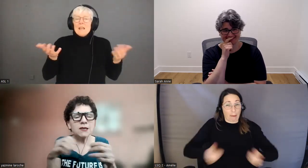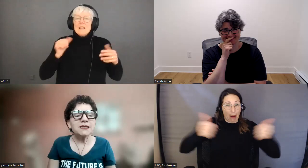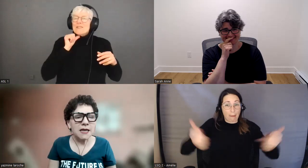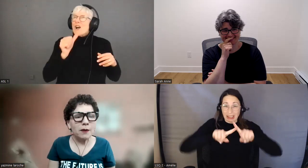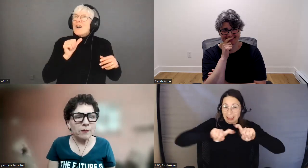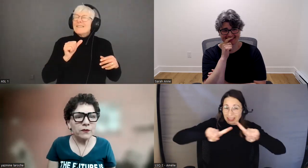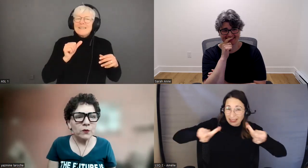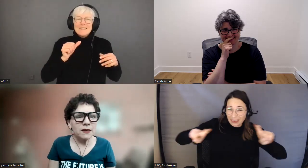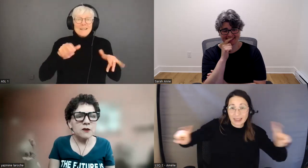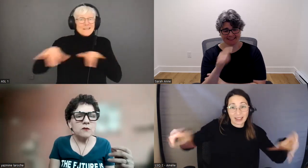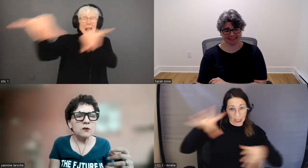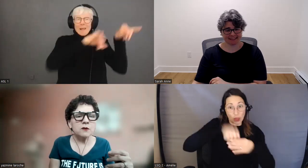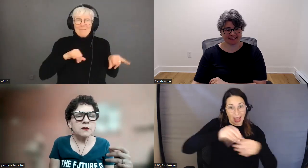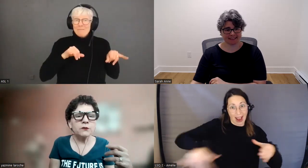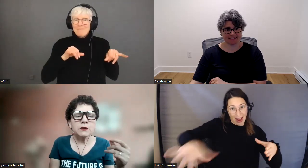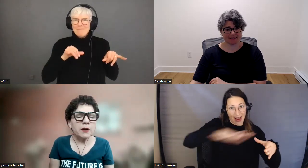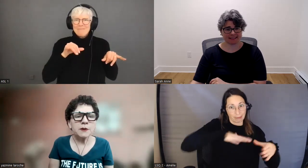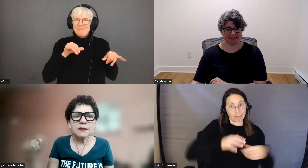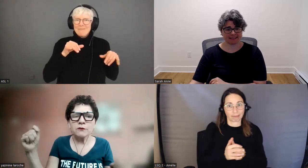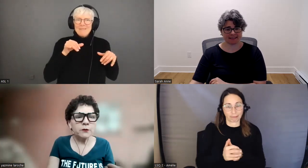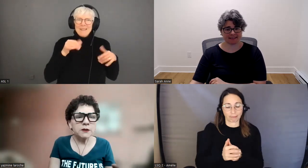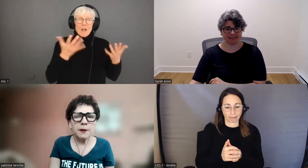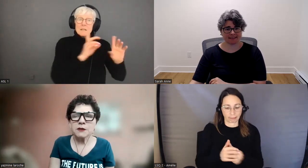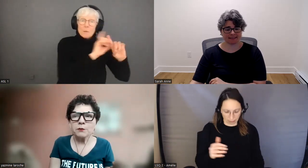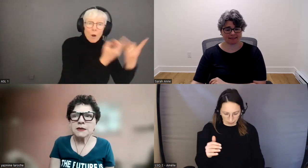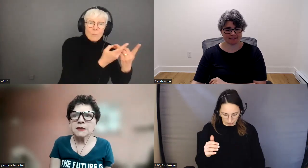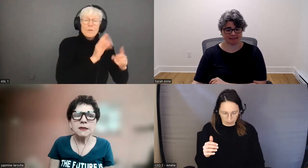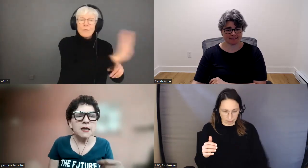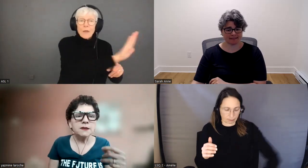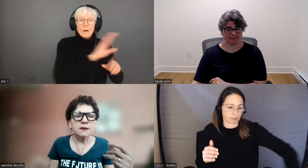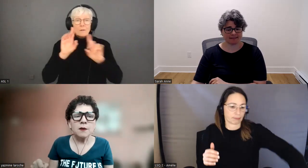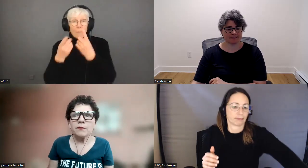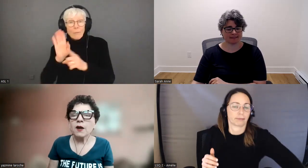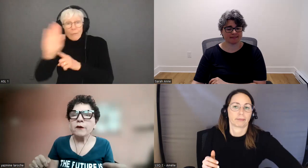not the same right you there different departments have different types of business some are